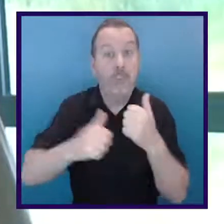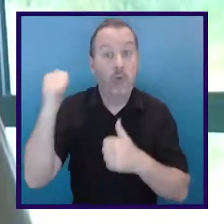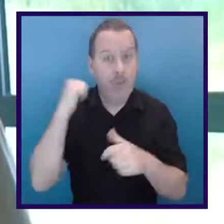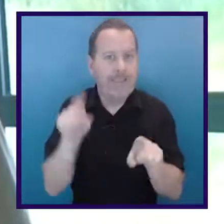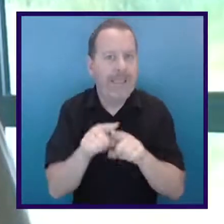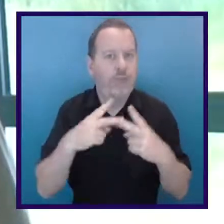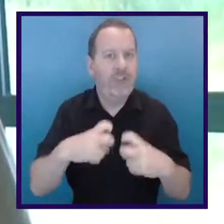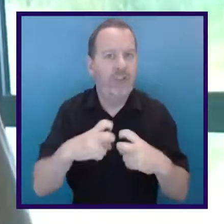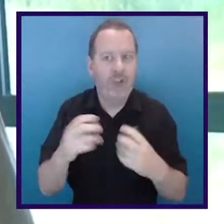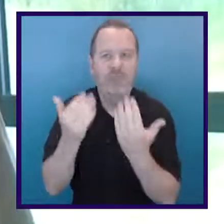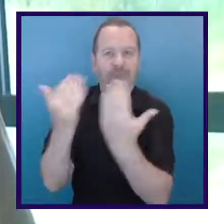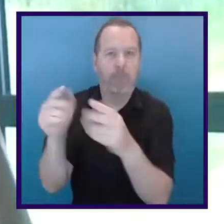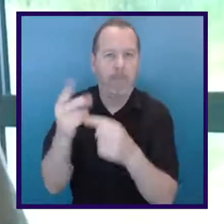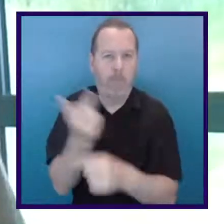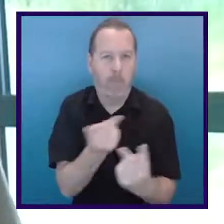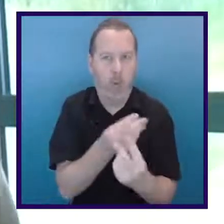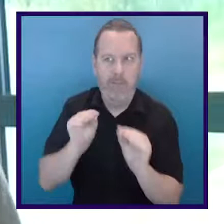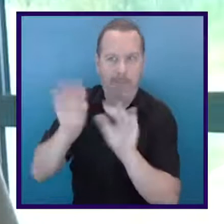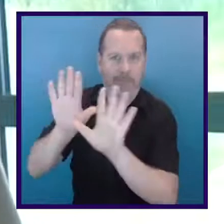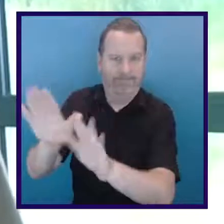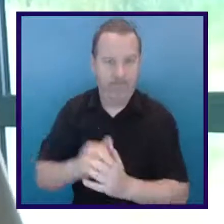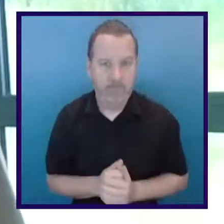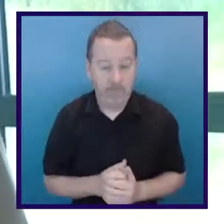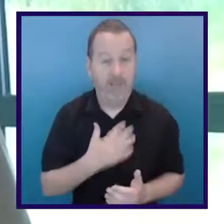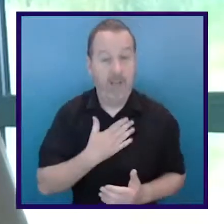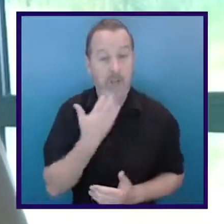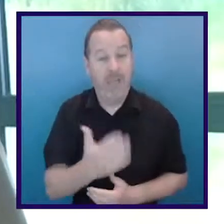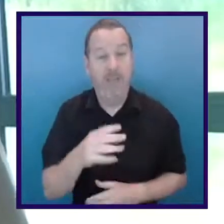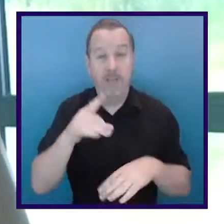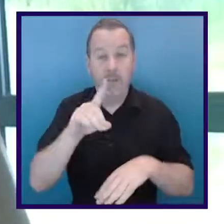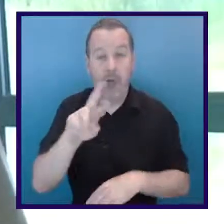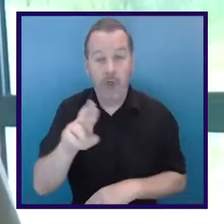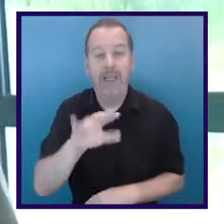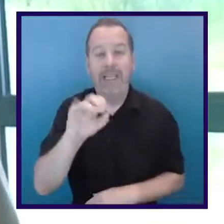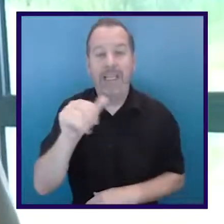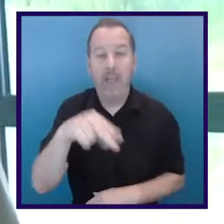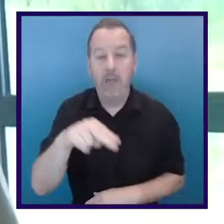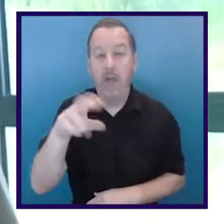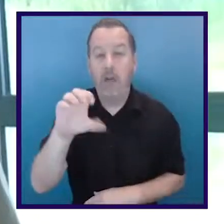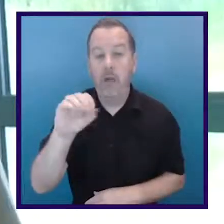Before we start, I'd like to thank Dr Ian Collen, Director of NICILT, at Queen's University